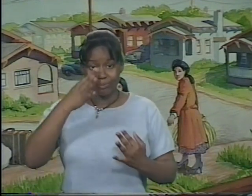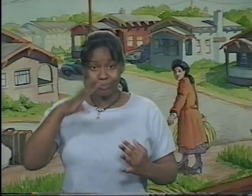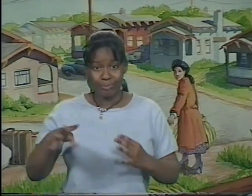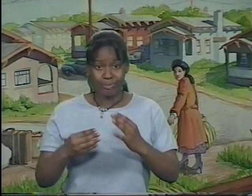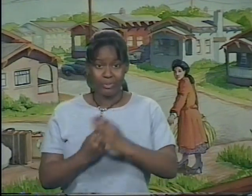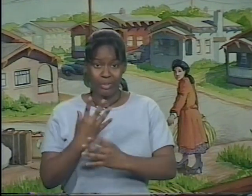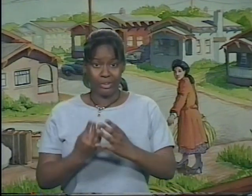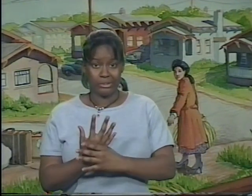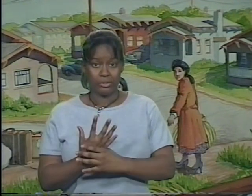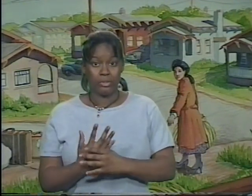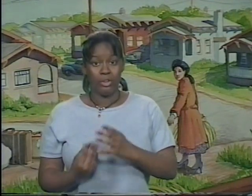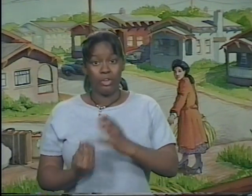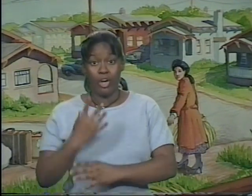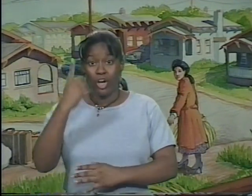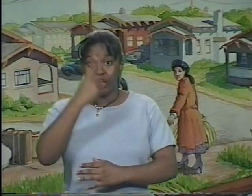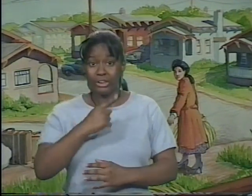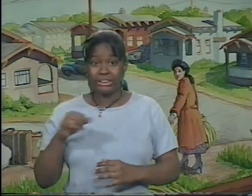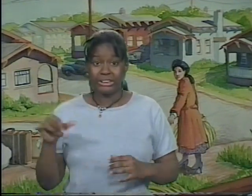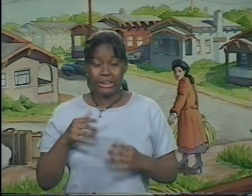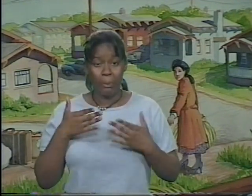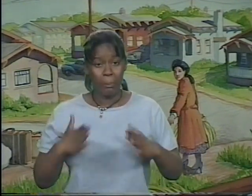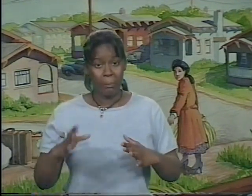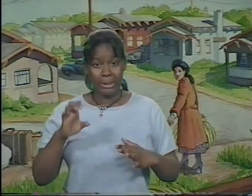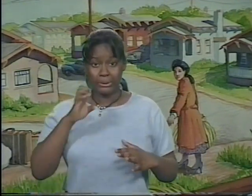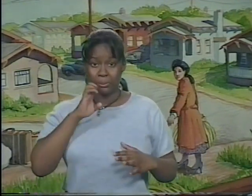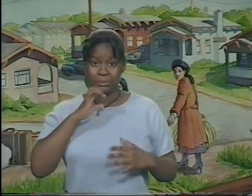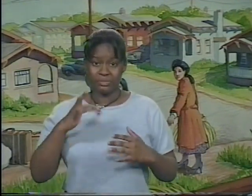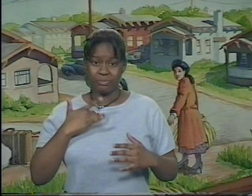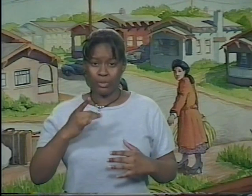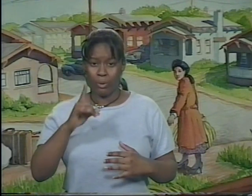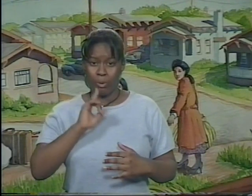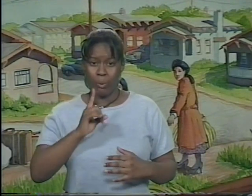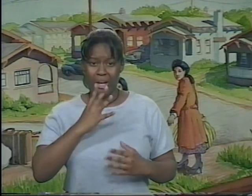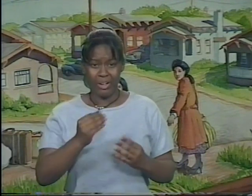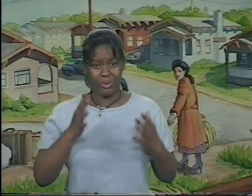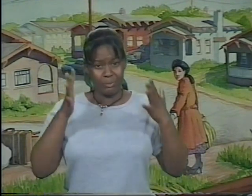It looked the way Emi felt-lonely and abandoned.